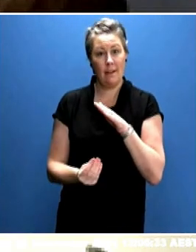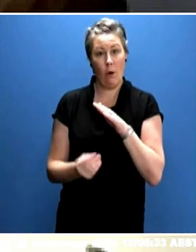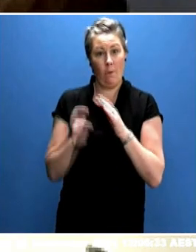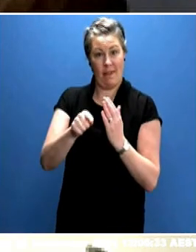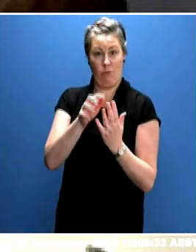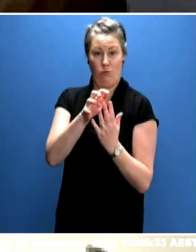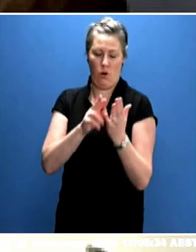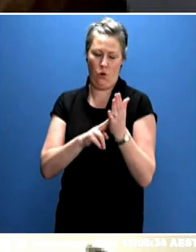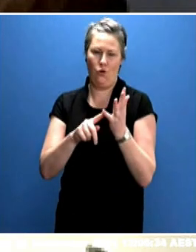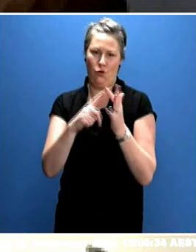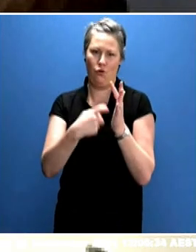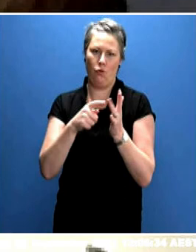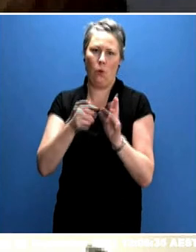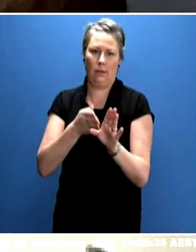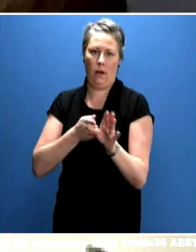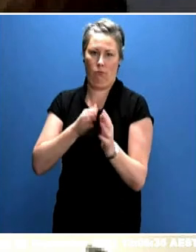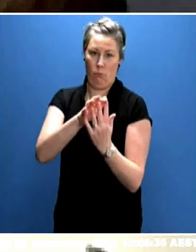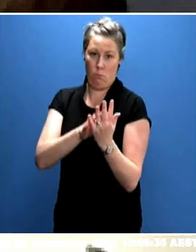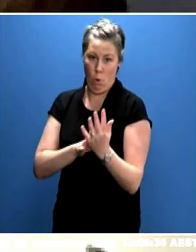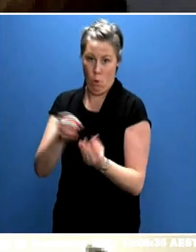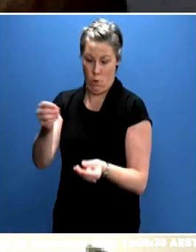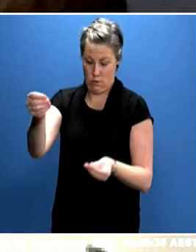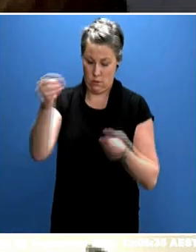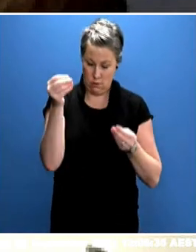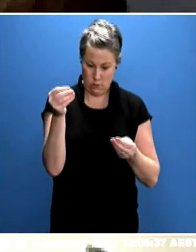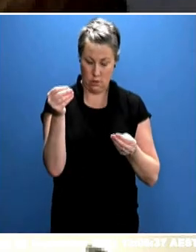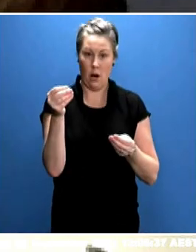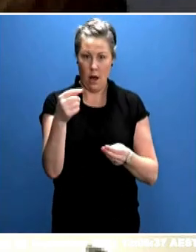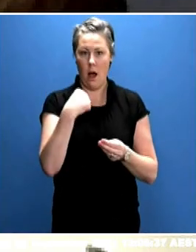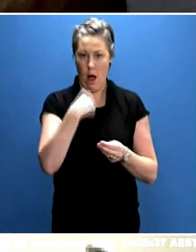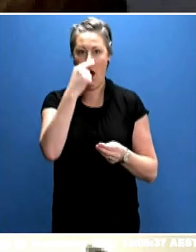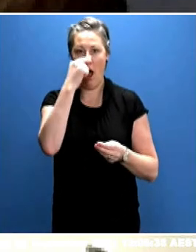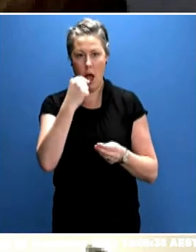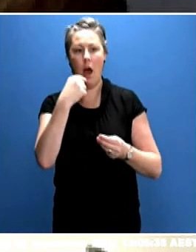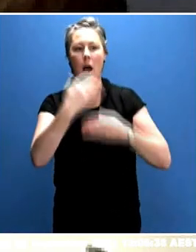we take that into our own hands to then follow the process of NDIS.